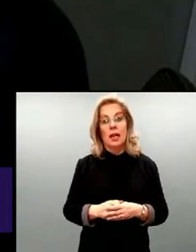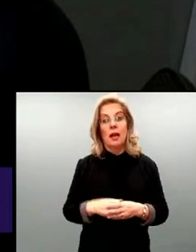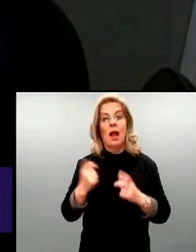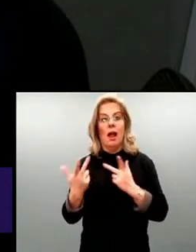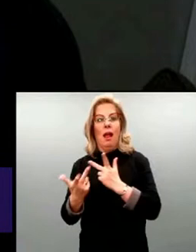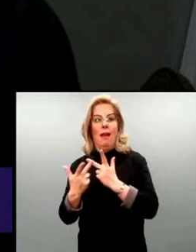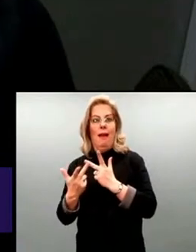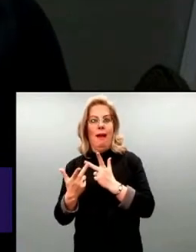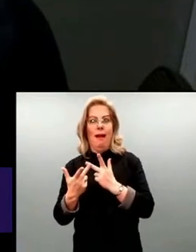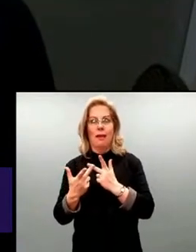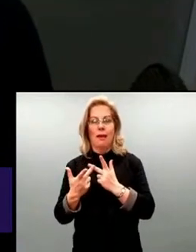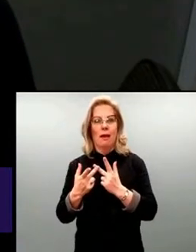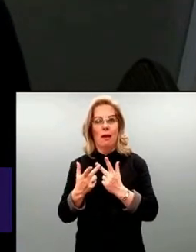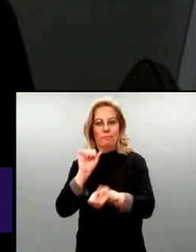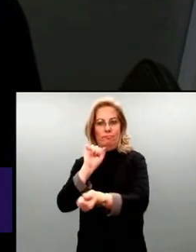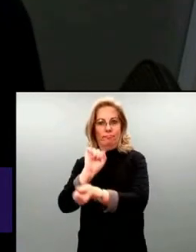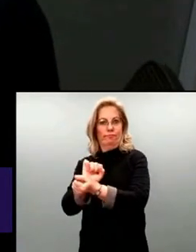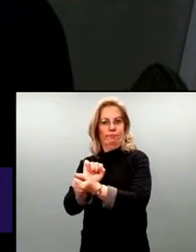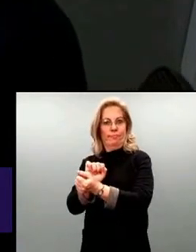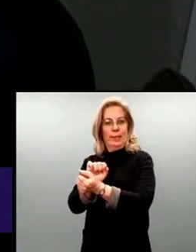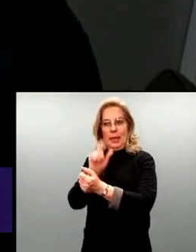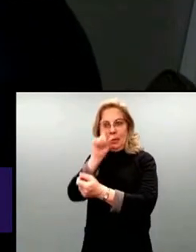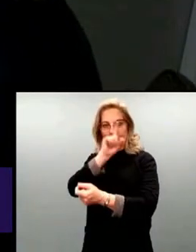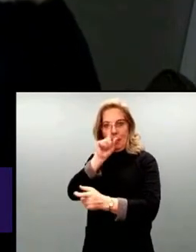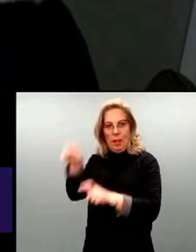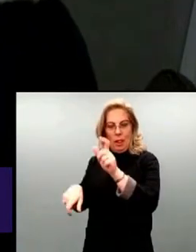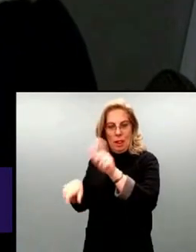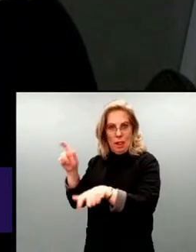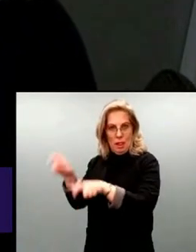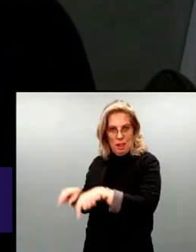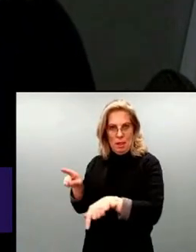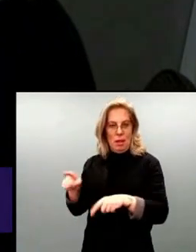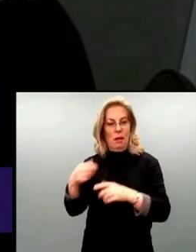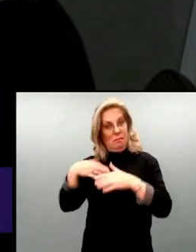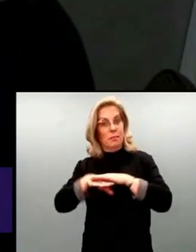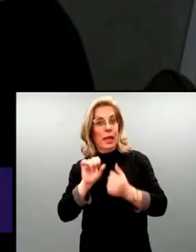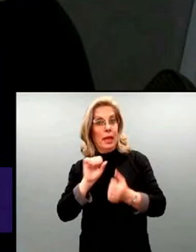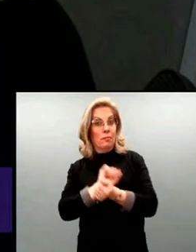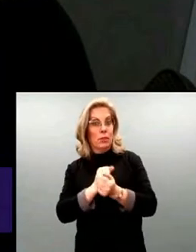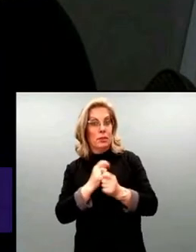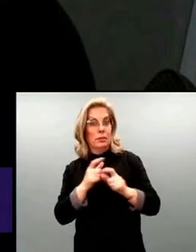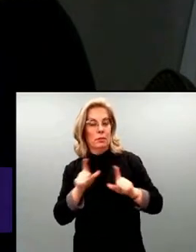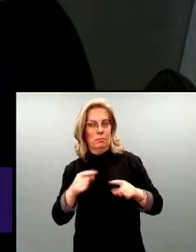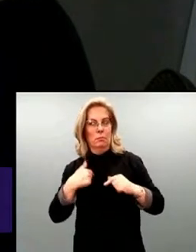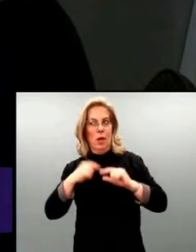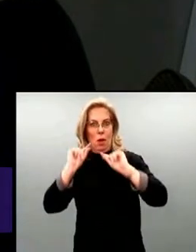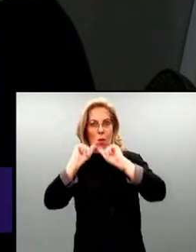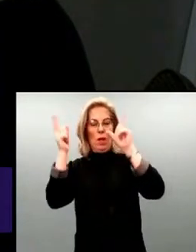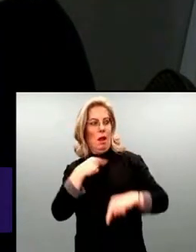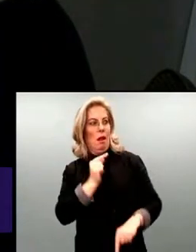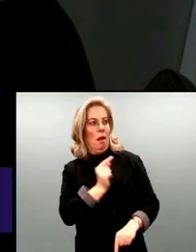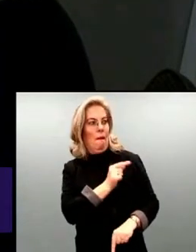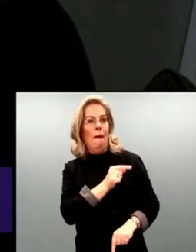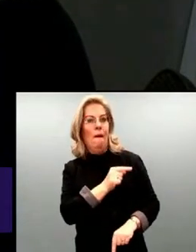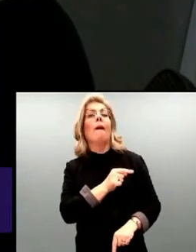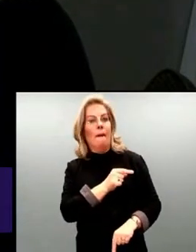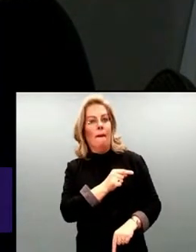a prison - other inmates in a prison could become aware of the details of a person's